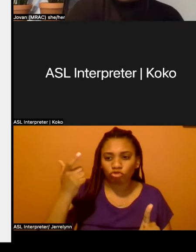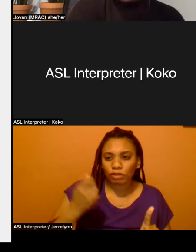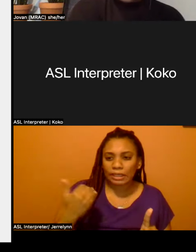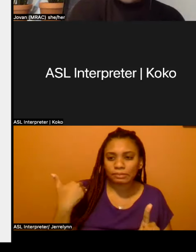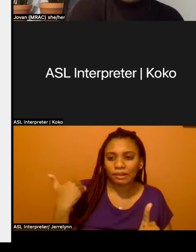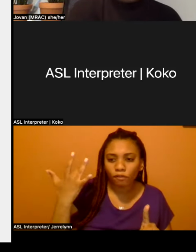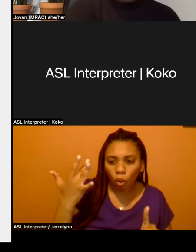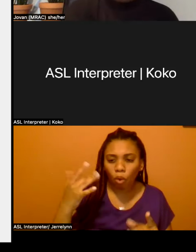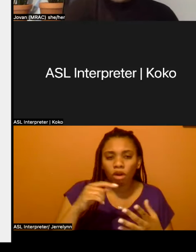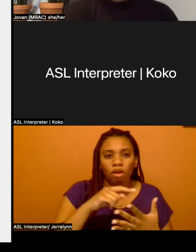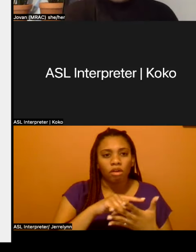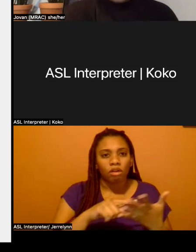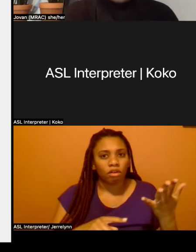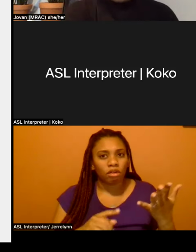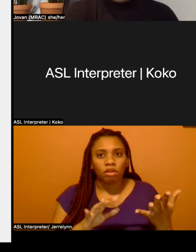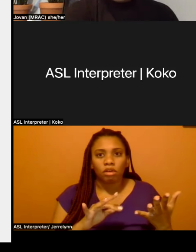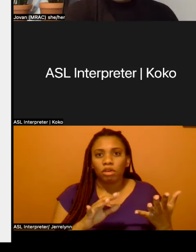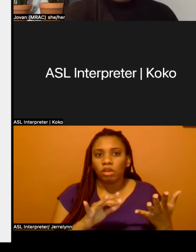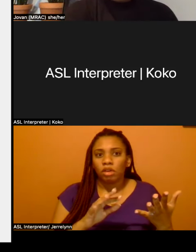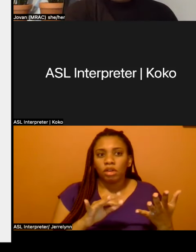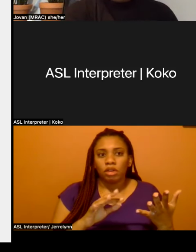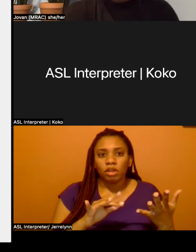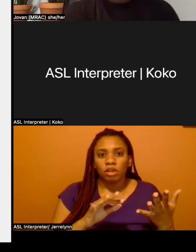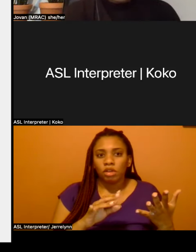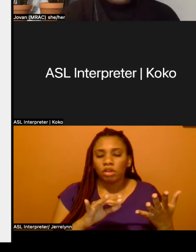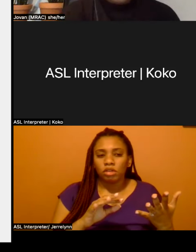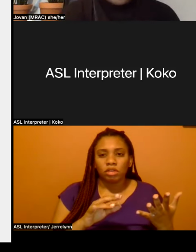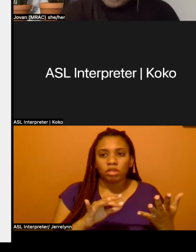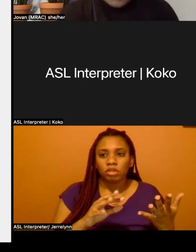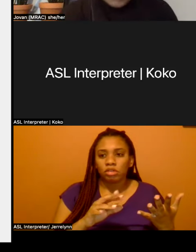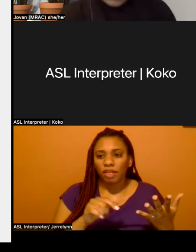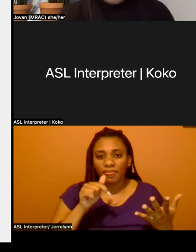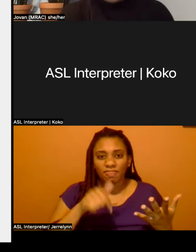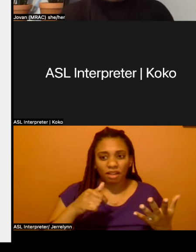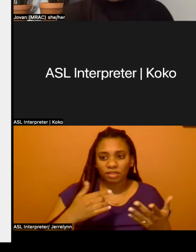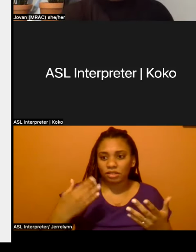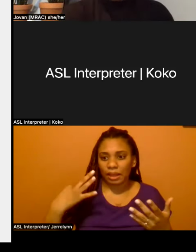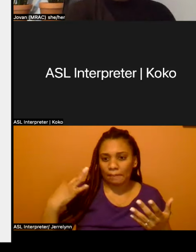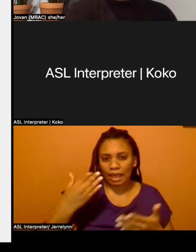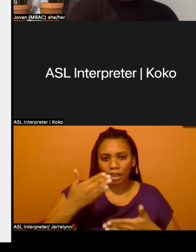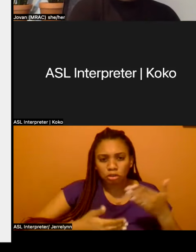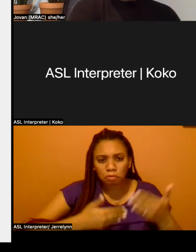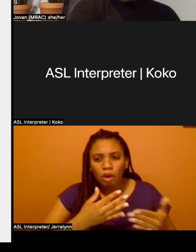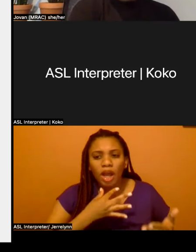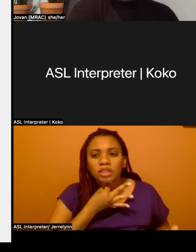You know, how have they found the application preparation process in general, not only at MRAC,